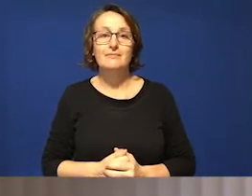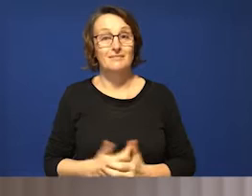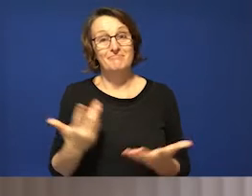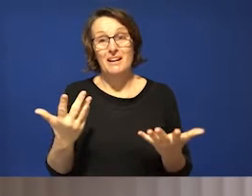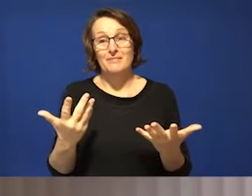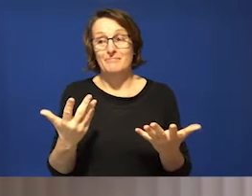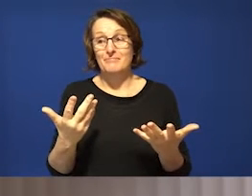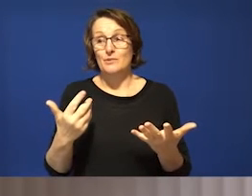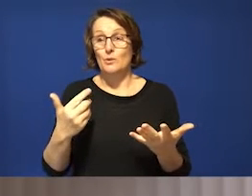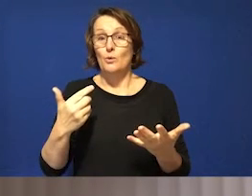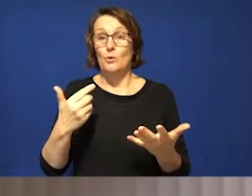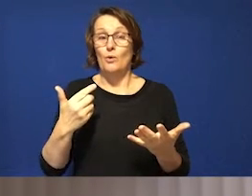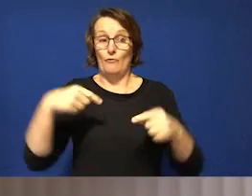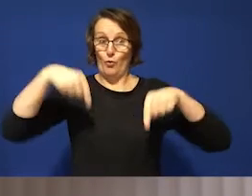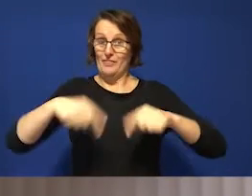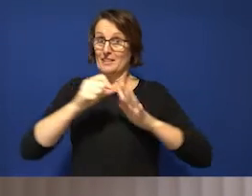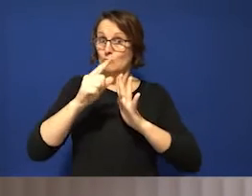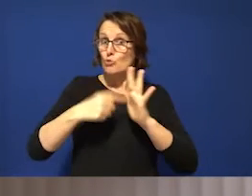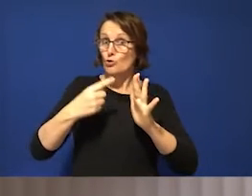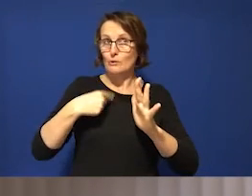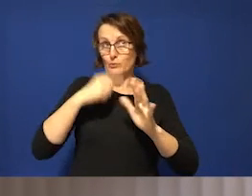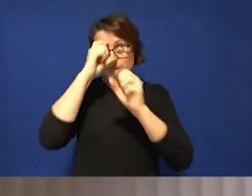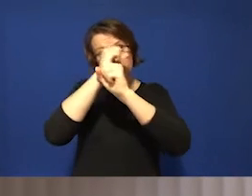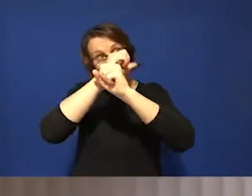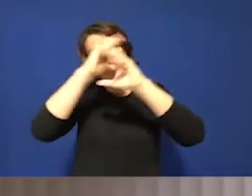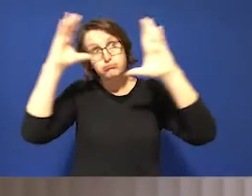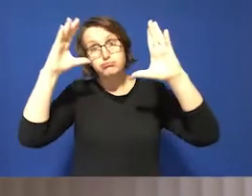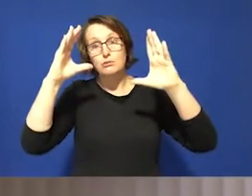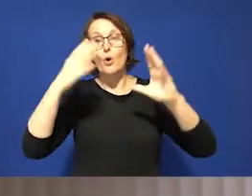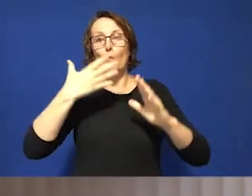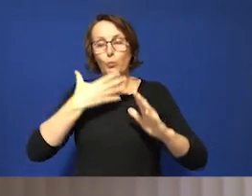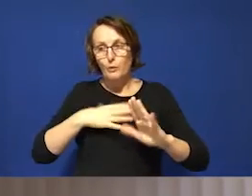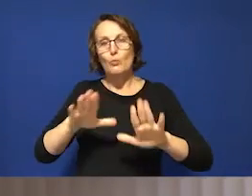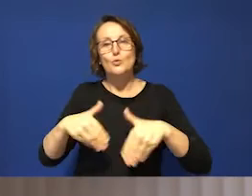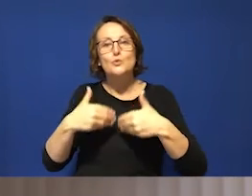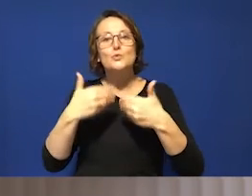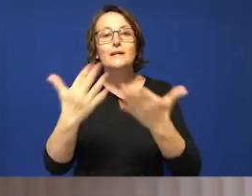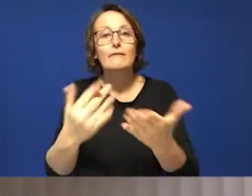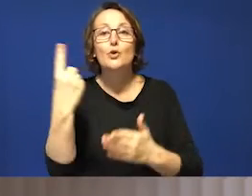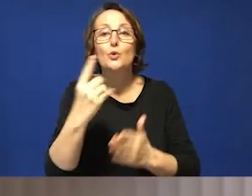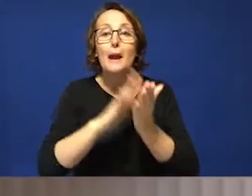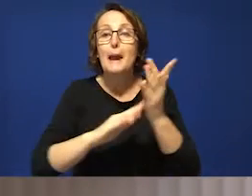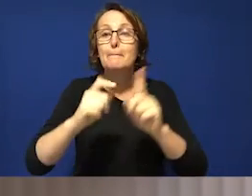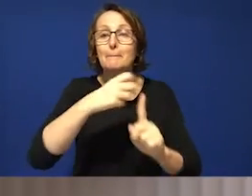But really what we were trying to do is to give members of parliament accommodation